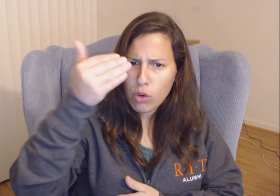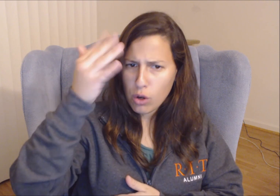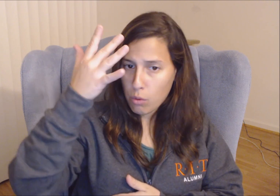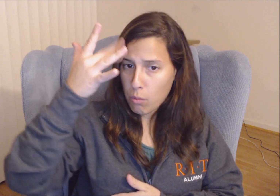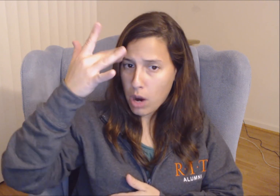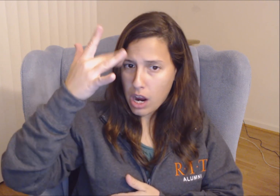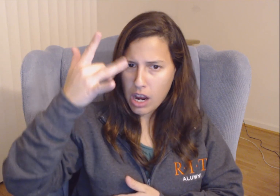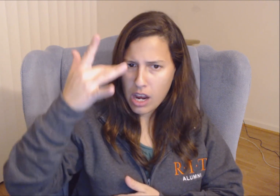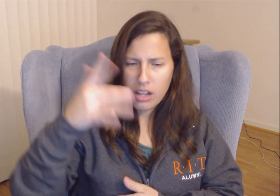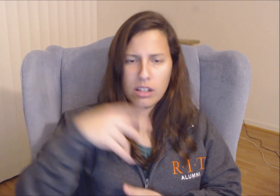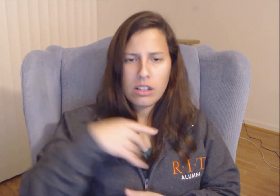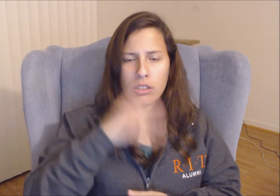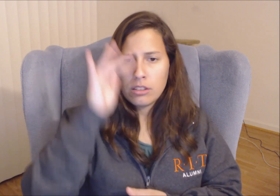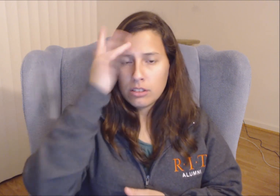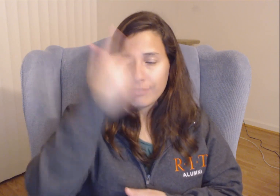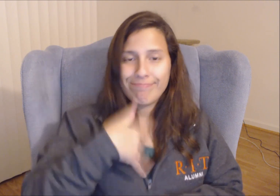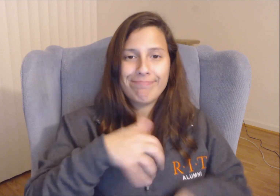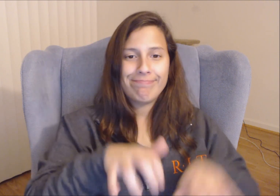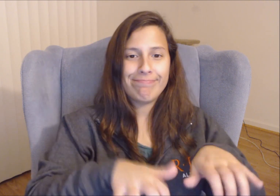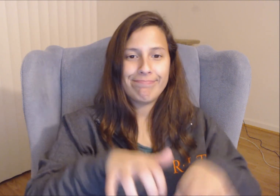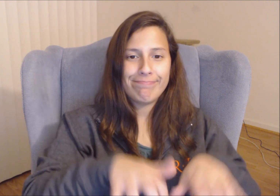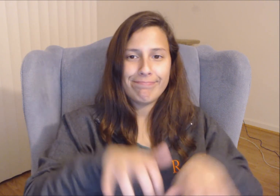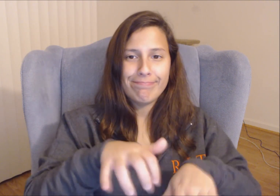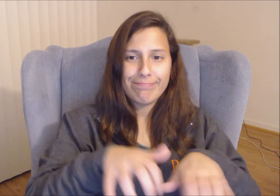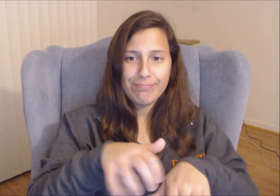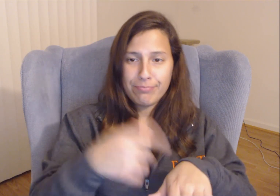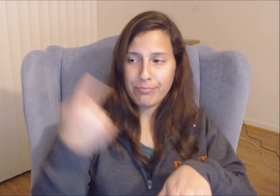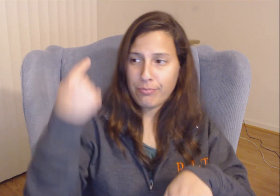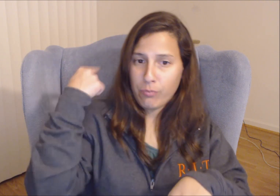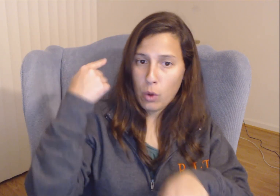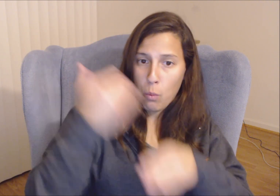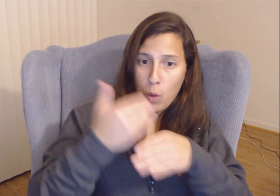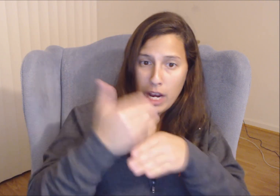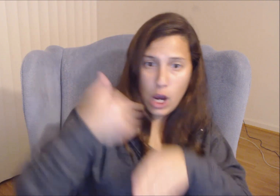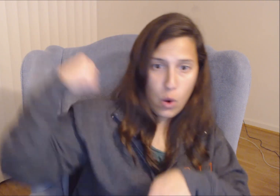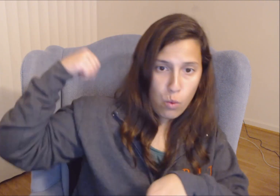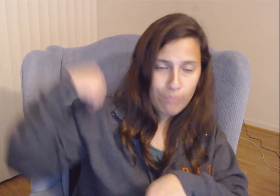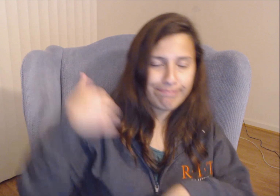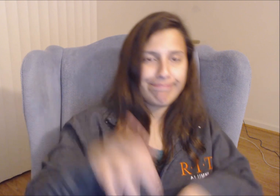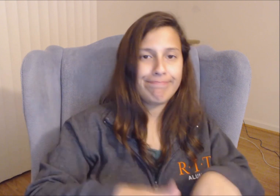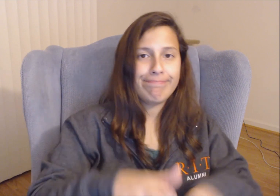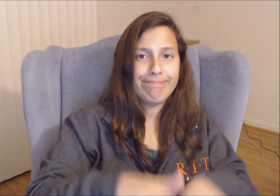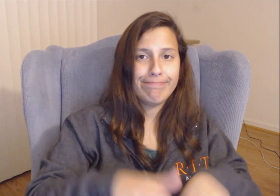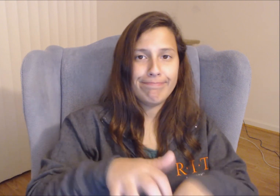Reason why, while I was working on the computer. The window behind me... I was looking at the screen.